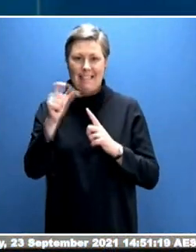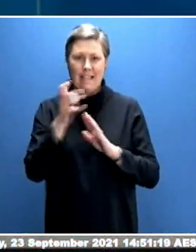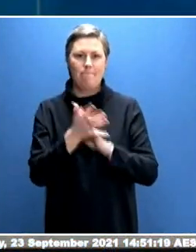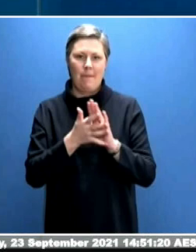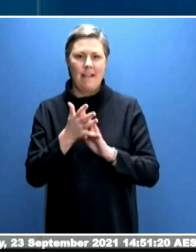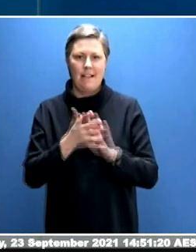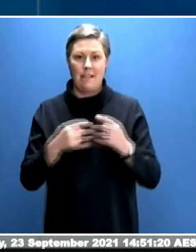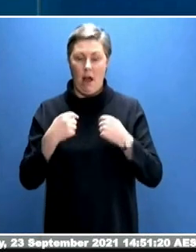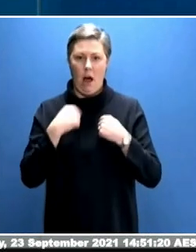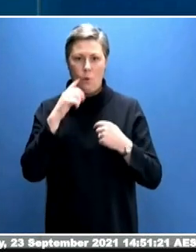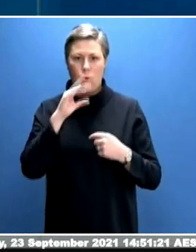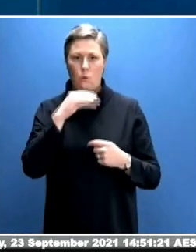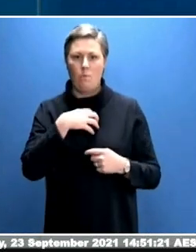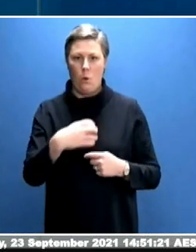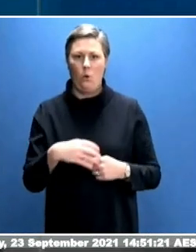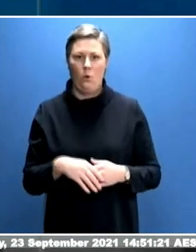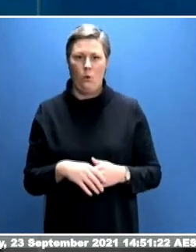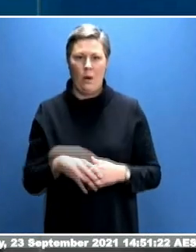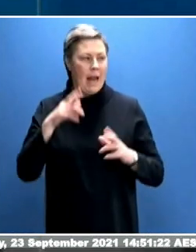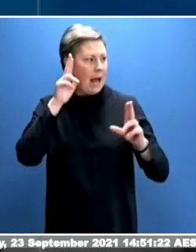All right, thank you.